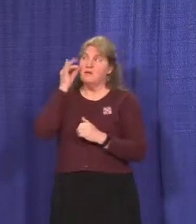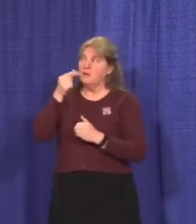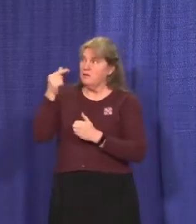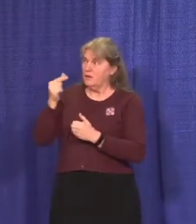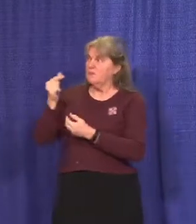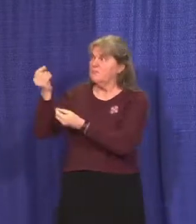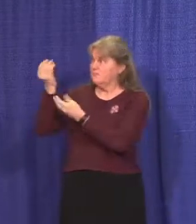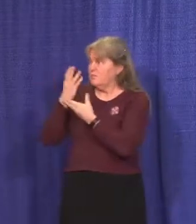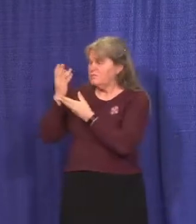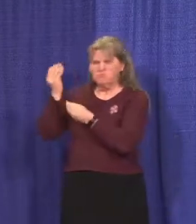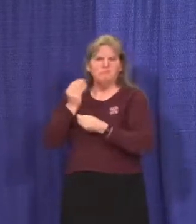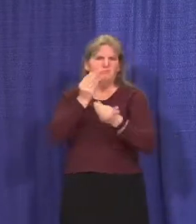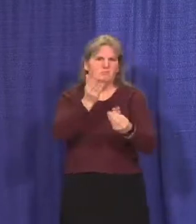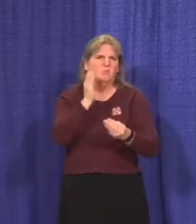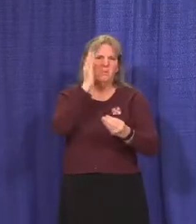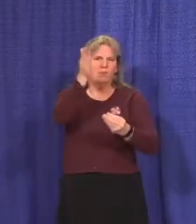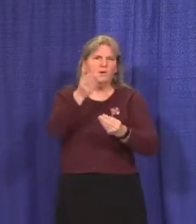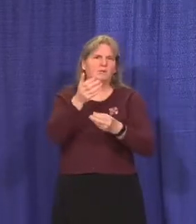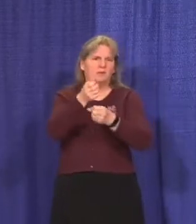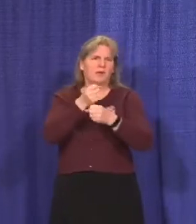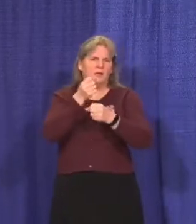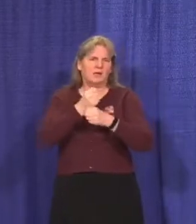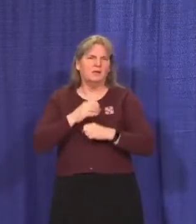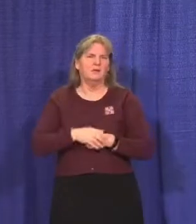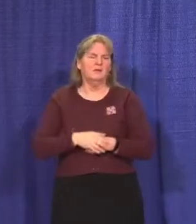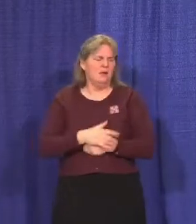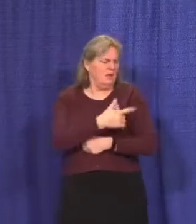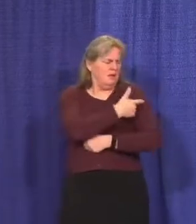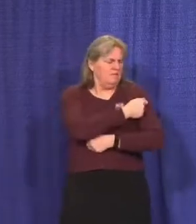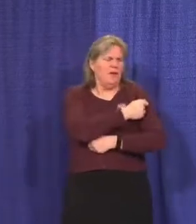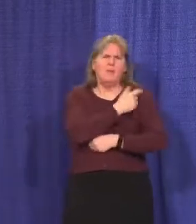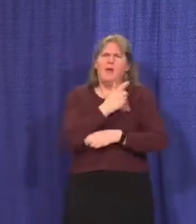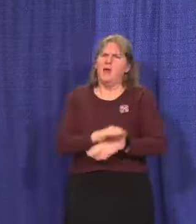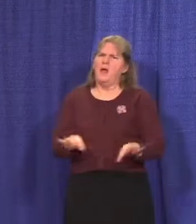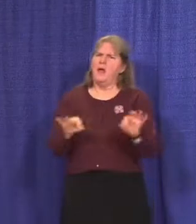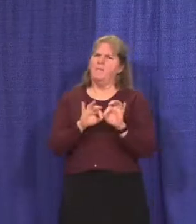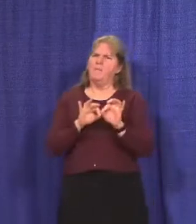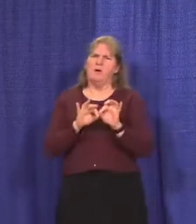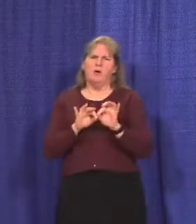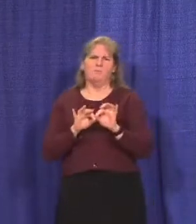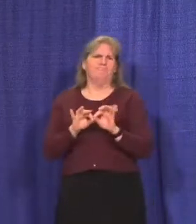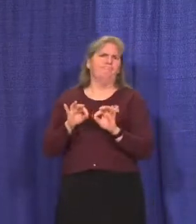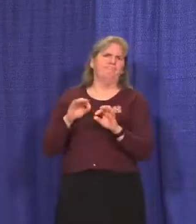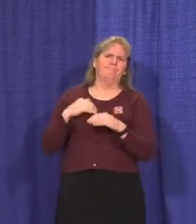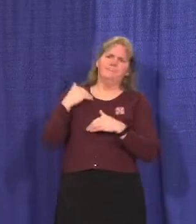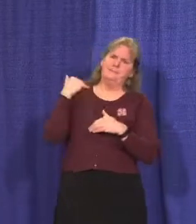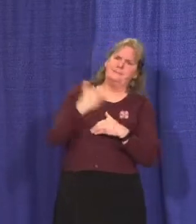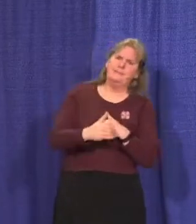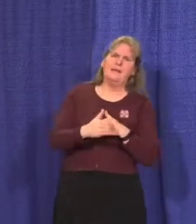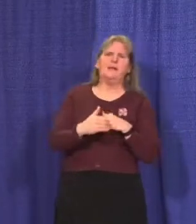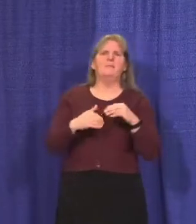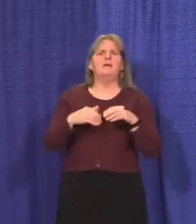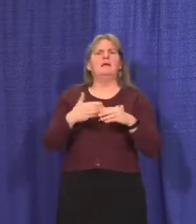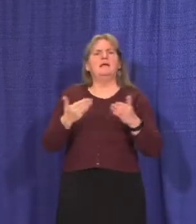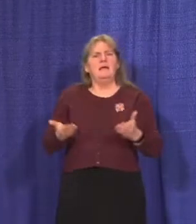The vaccine is an important step in the fight against COVID-19. But across the country.